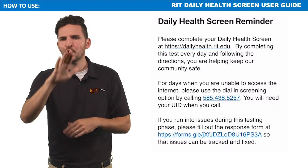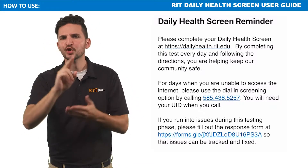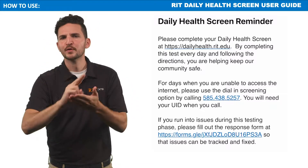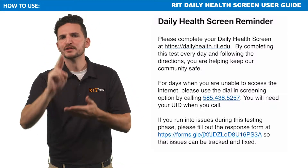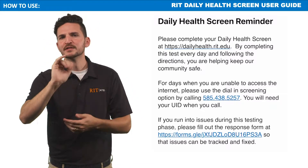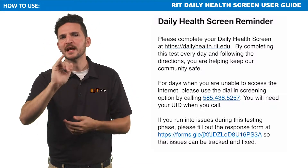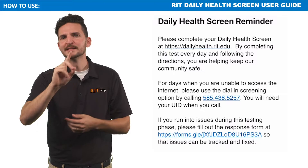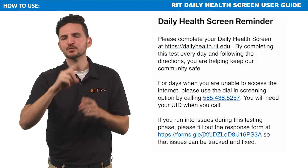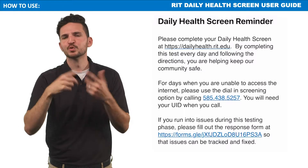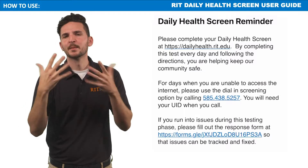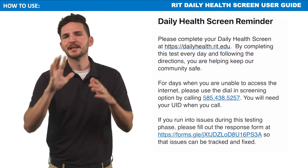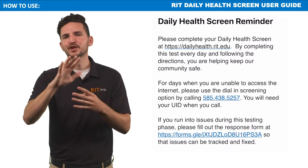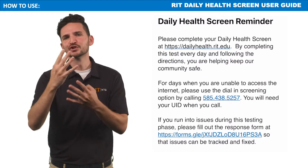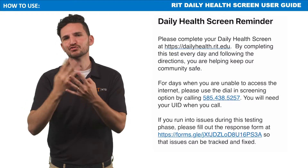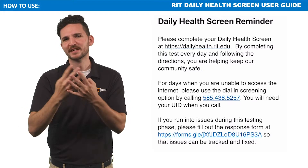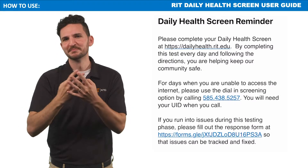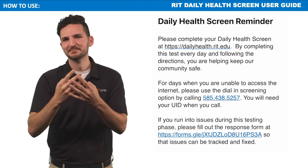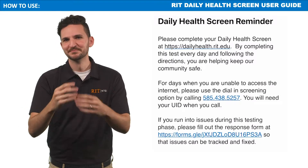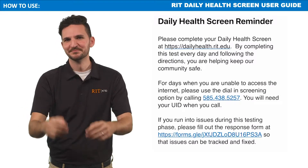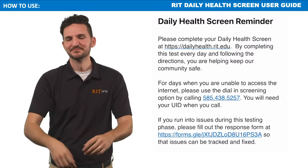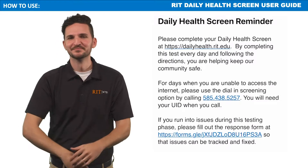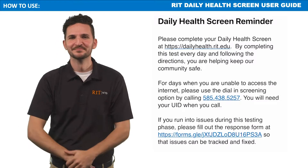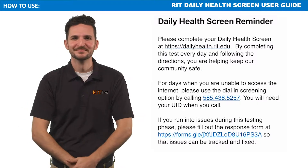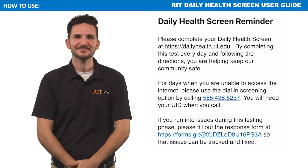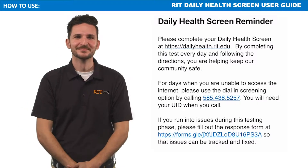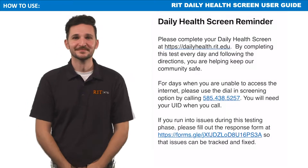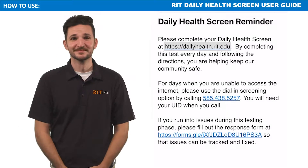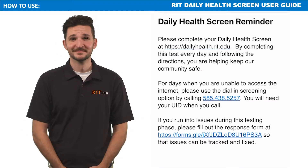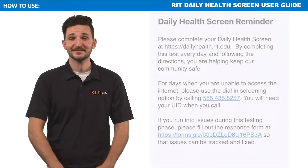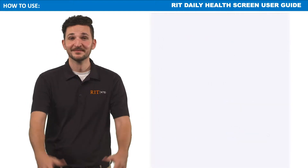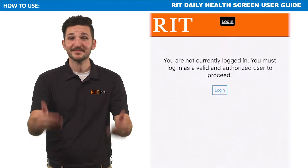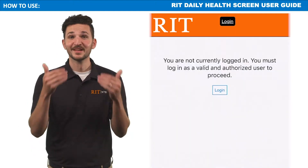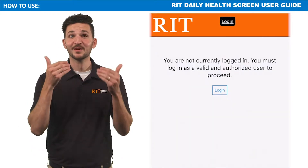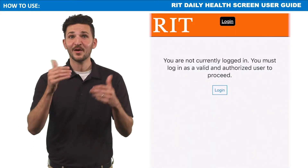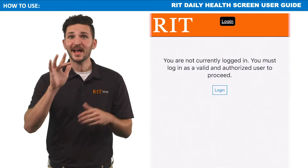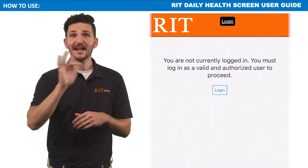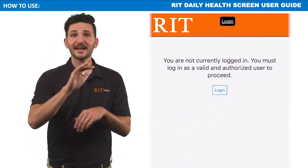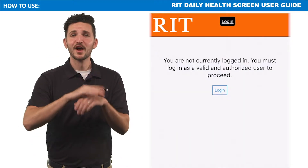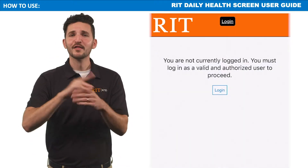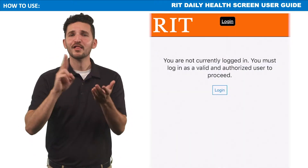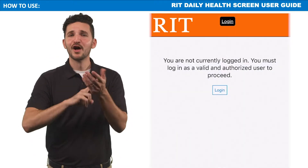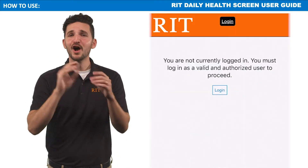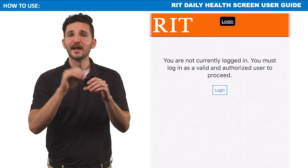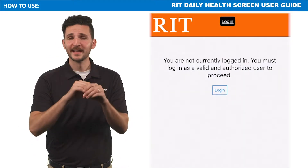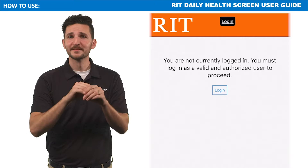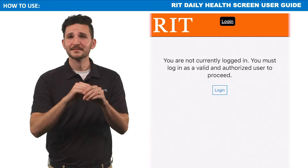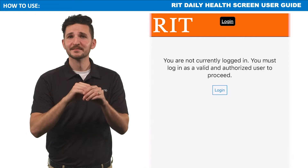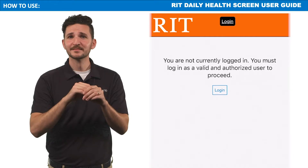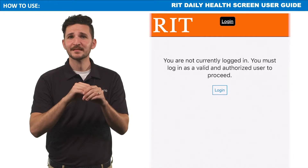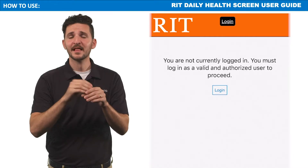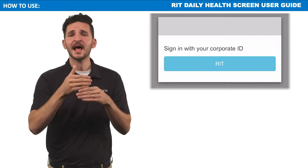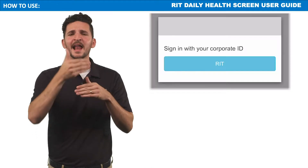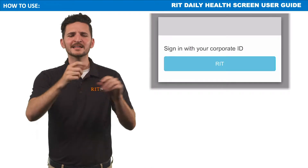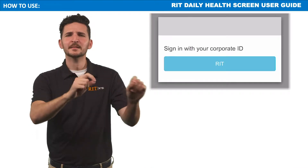You will need to know your University ID number to complete the screening. Go ahead and click on the login.